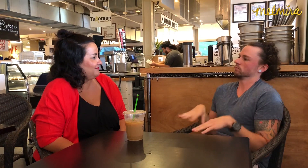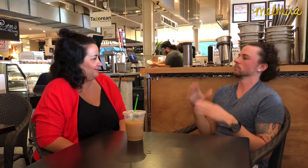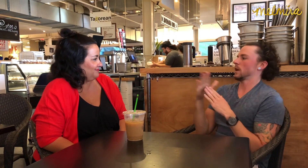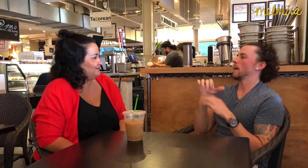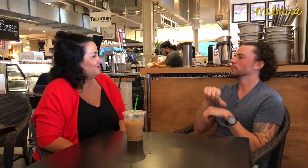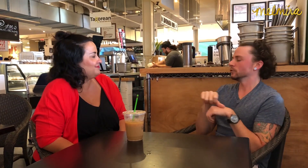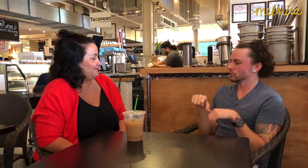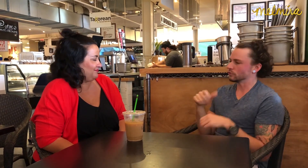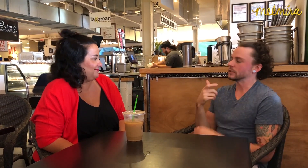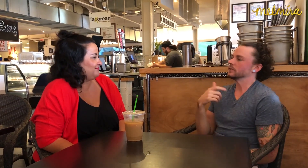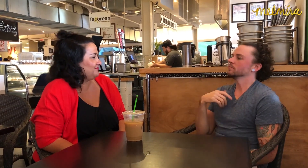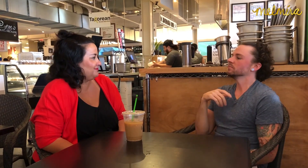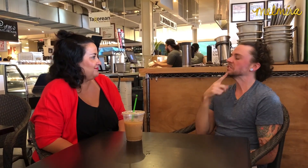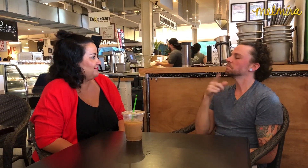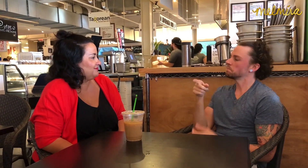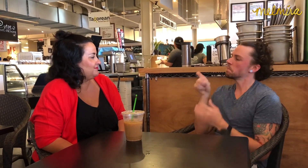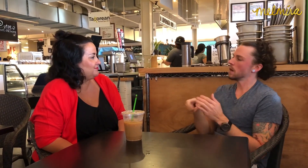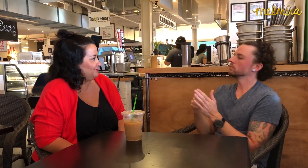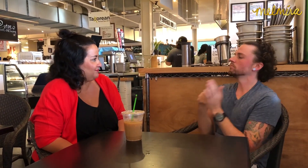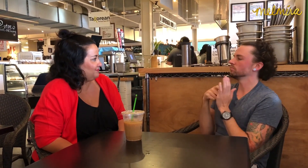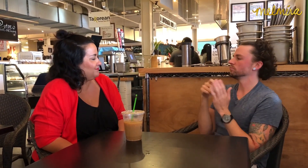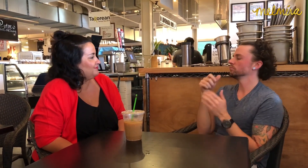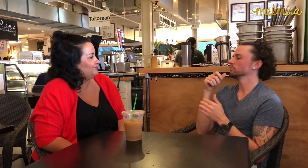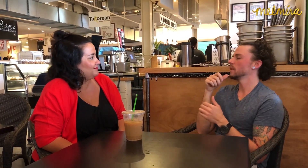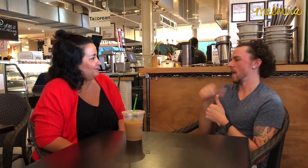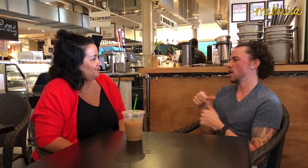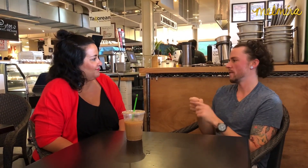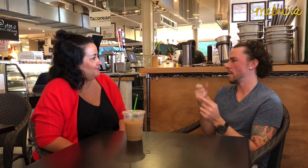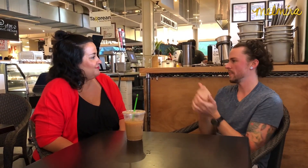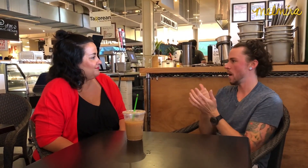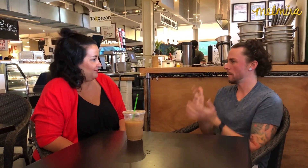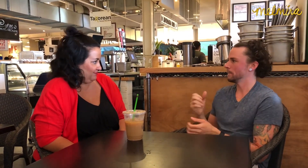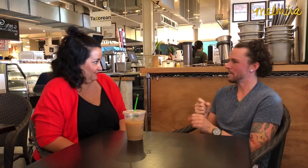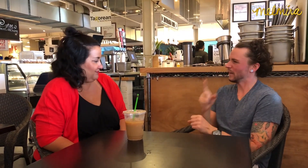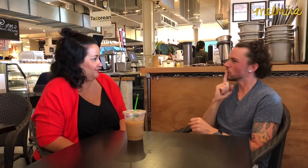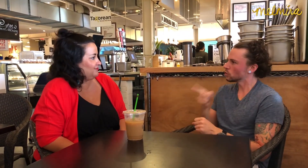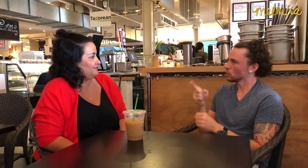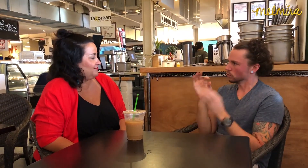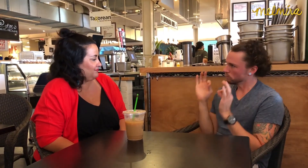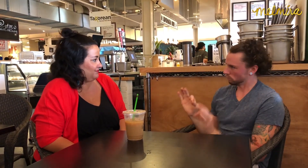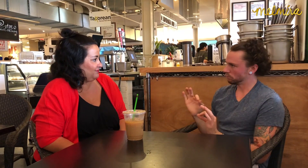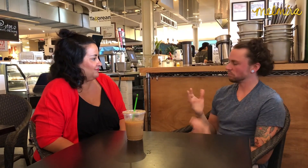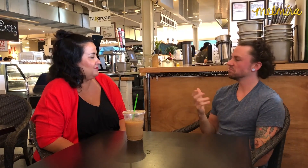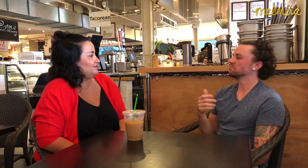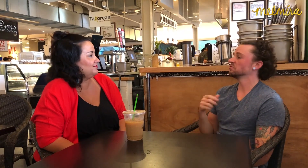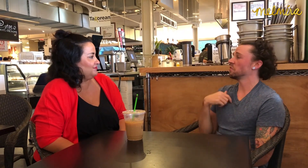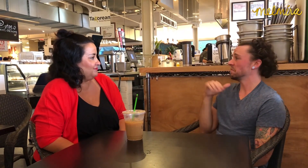The surgeon said I was required to bring a letter from my therapist to verify.